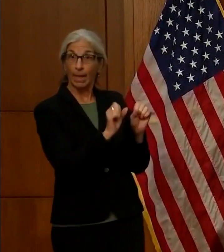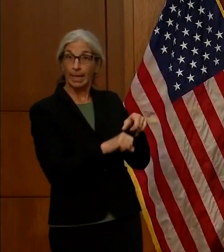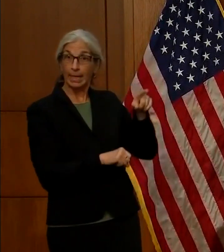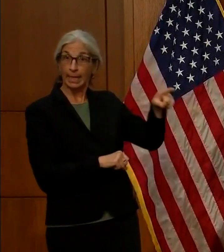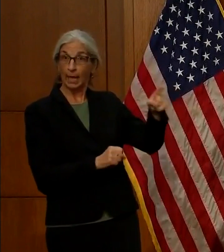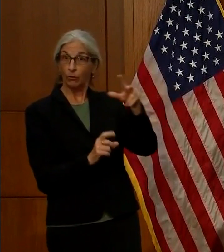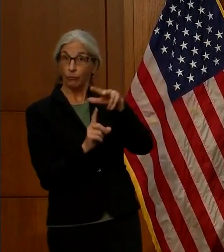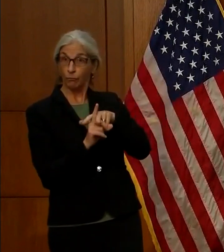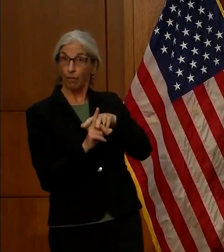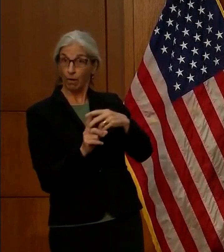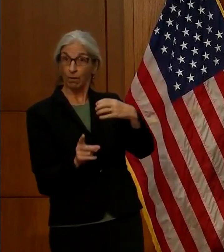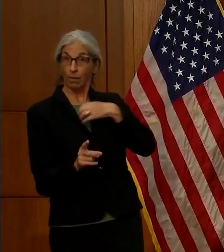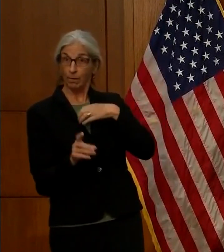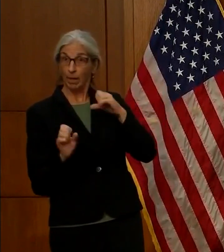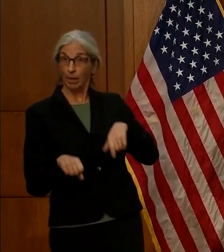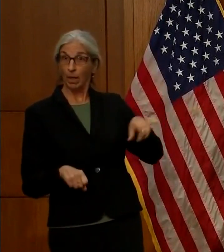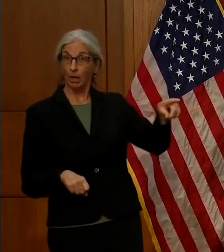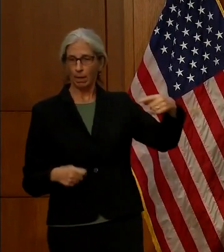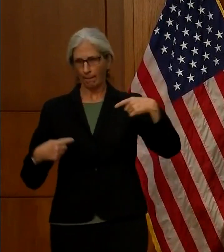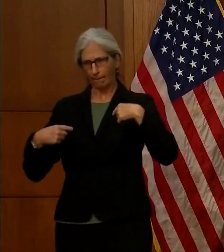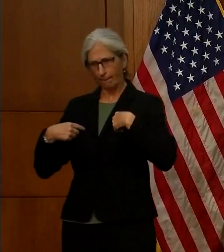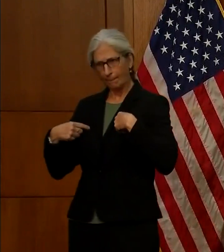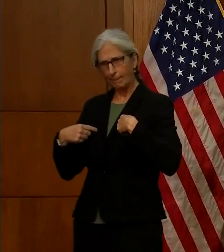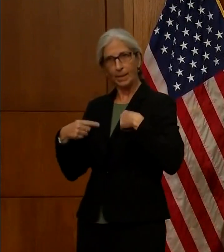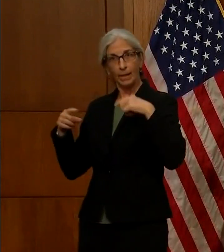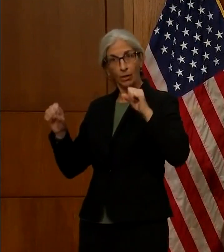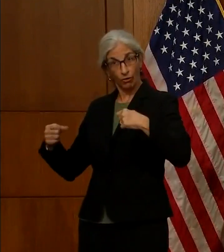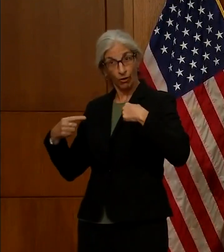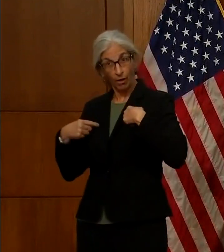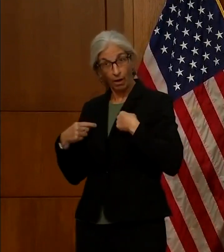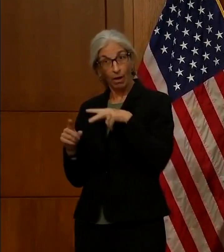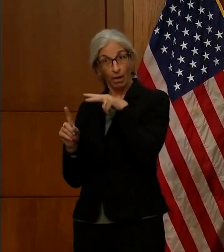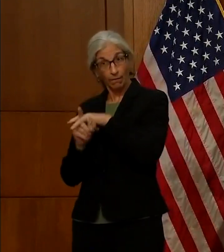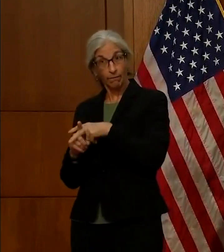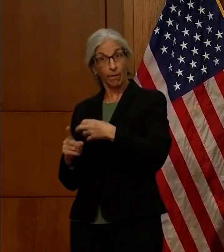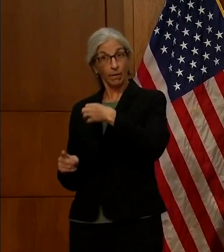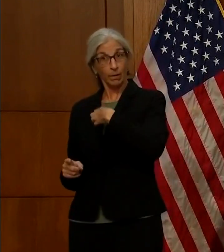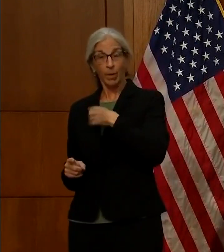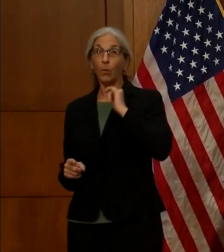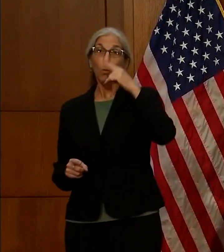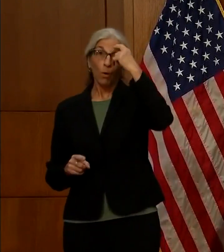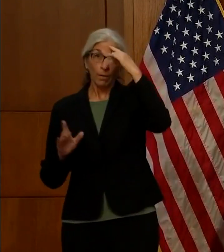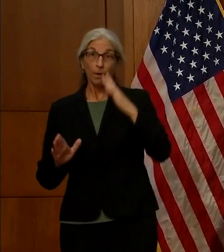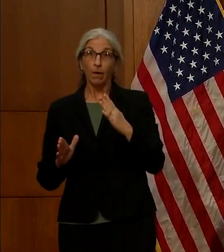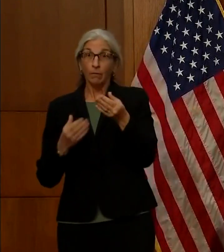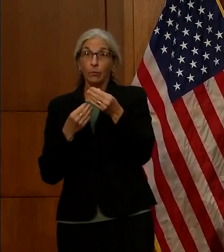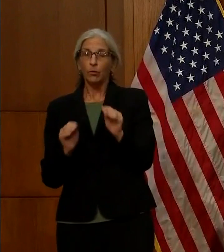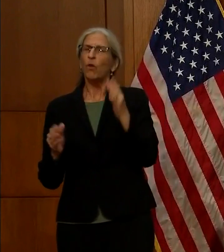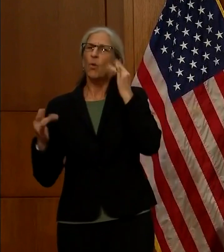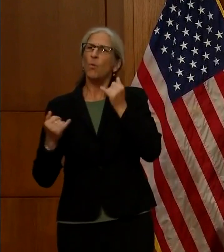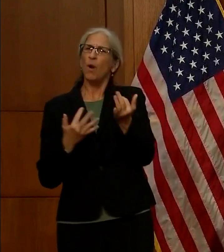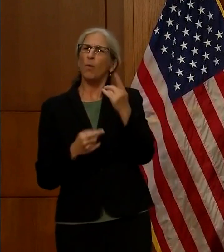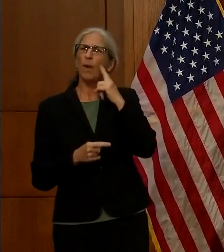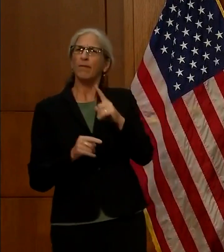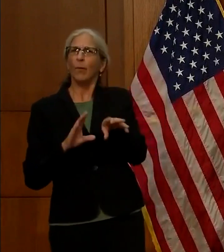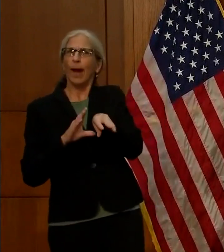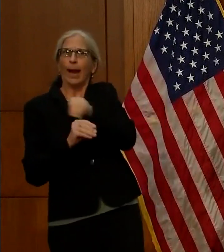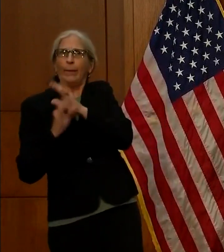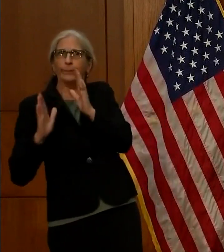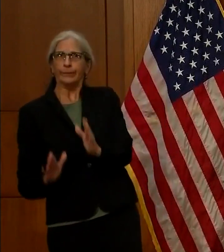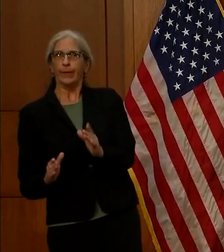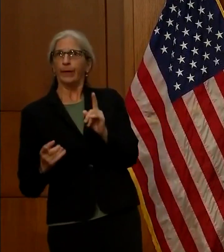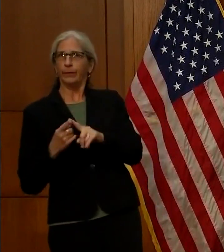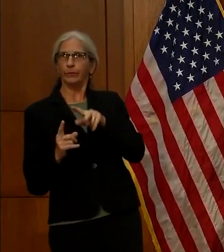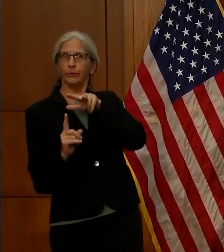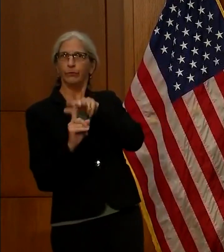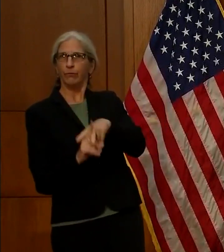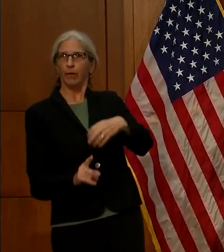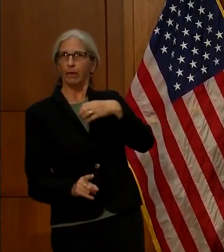NOW THE PROBLEM. I FILE A